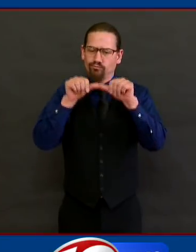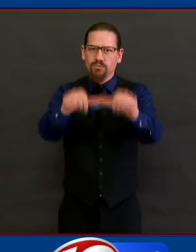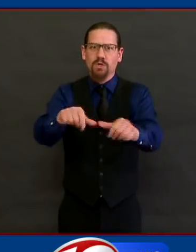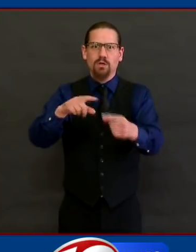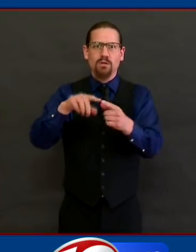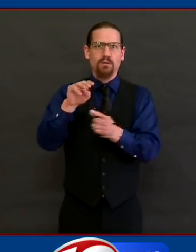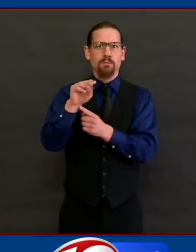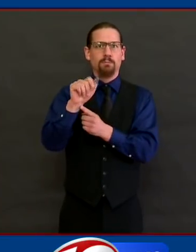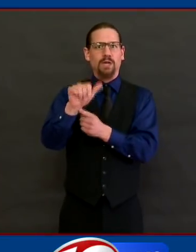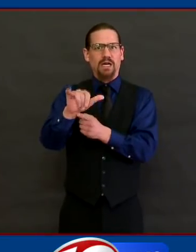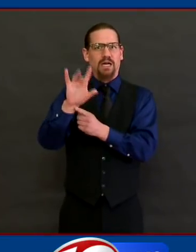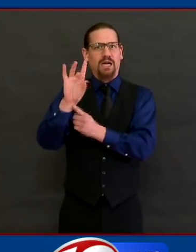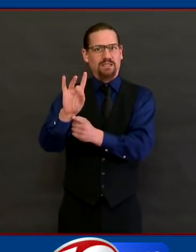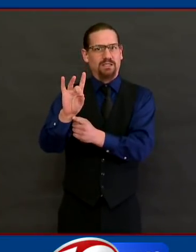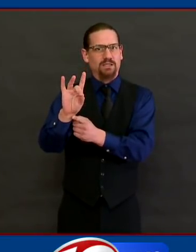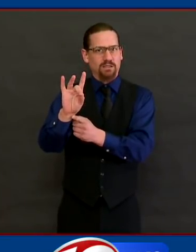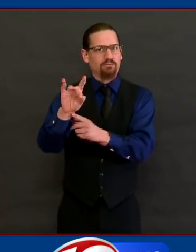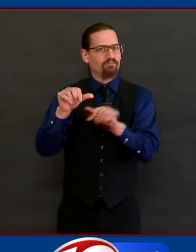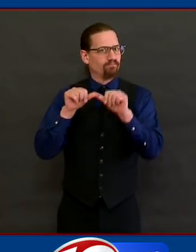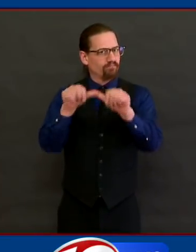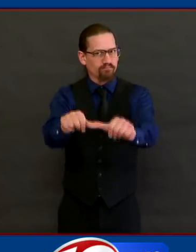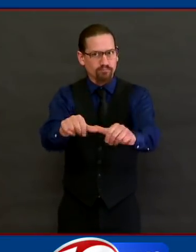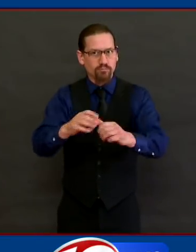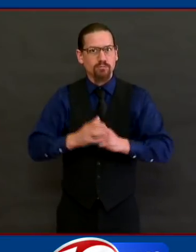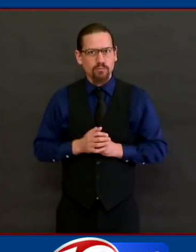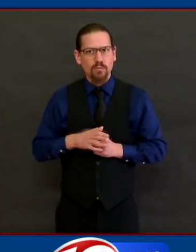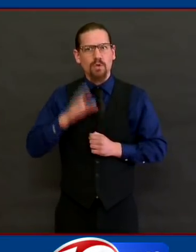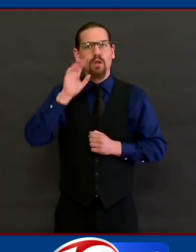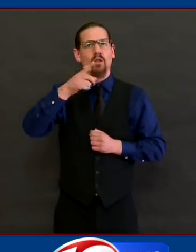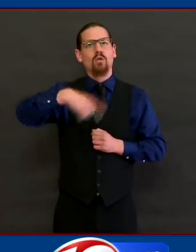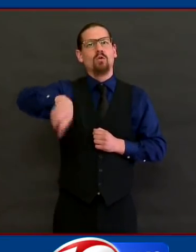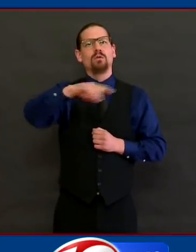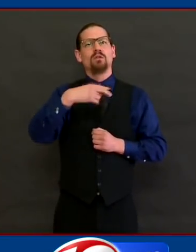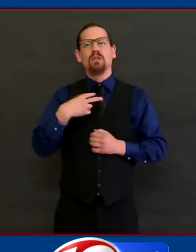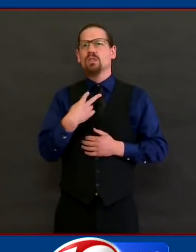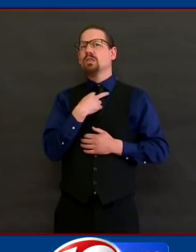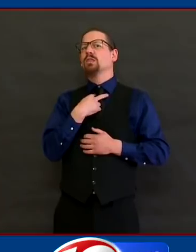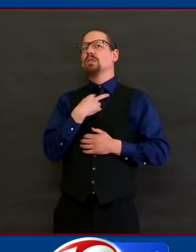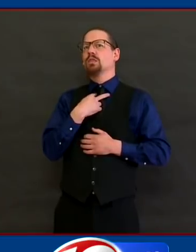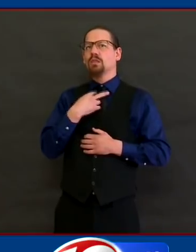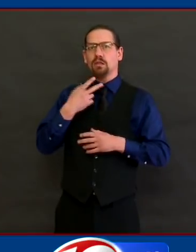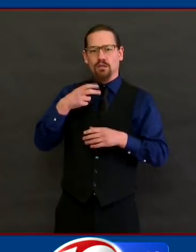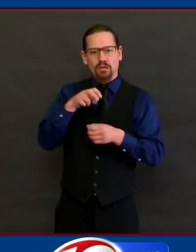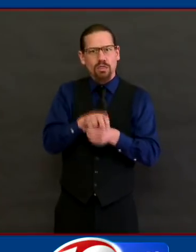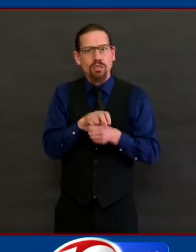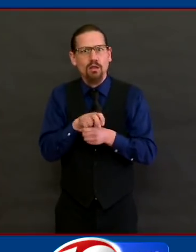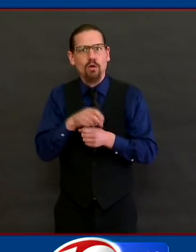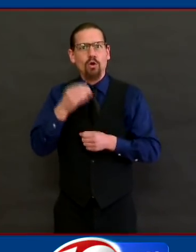MAY 8 IS SOMETHING THAT WE ALL NEED TO CONTINUE TO OBEY. I KNOW THAT IF YOUR FAMILY IS ANYTHING LIKE MY FAMILY, IT IS